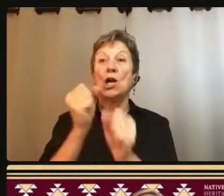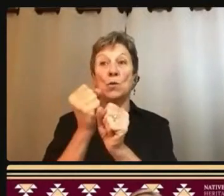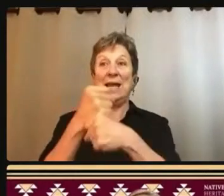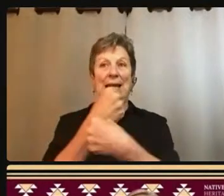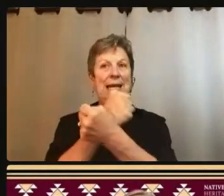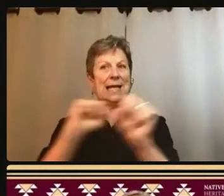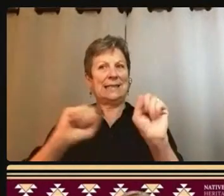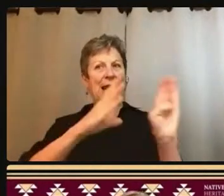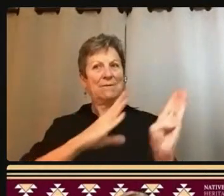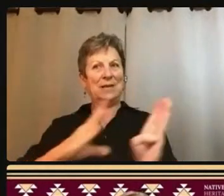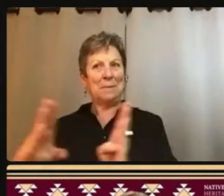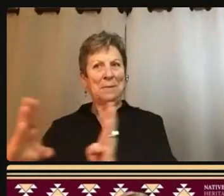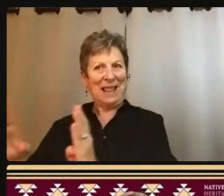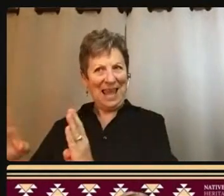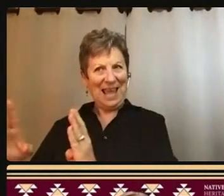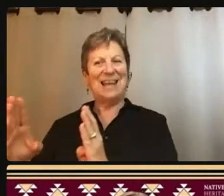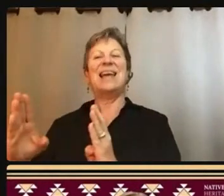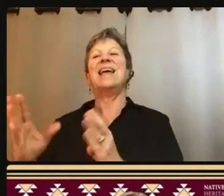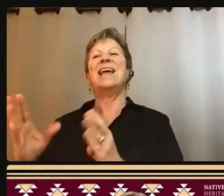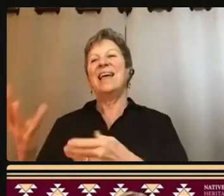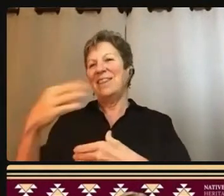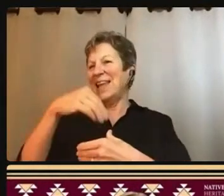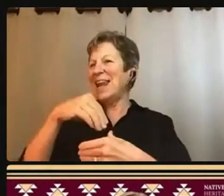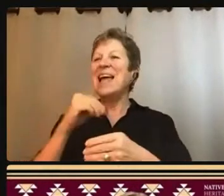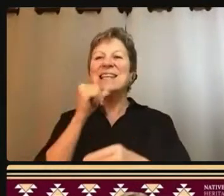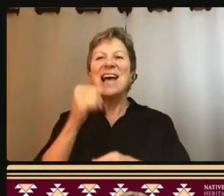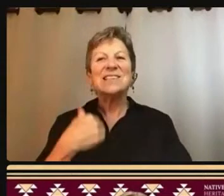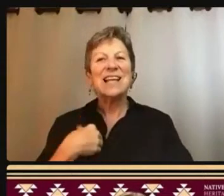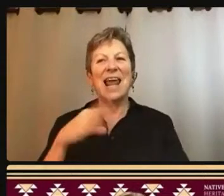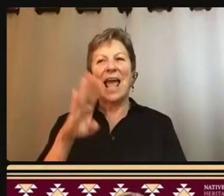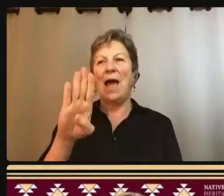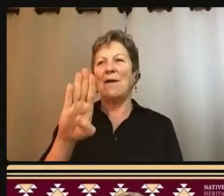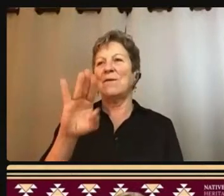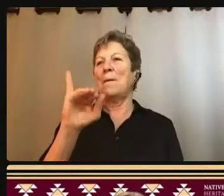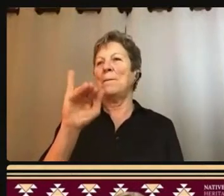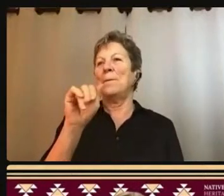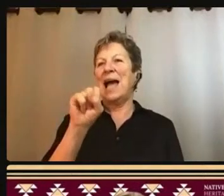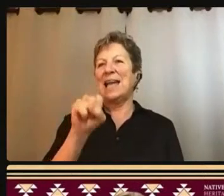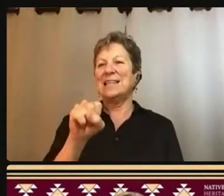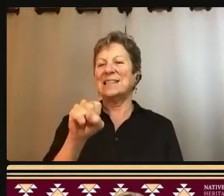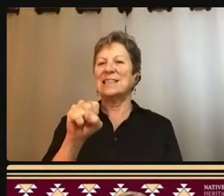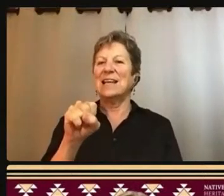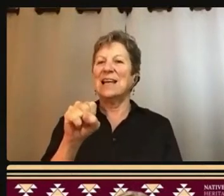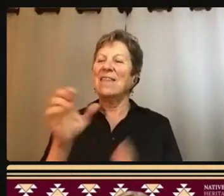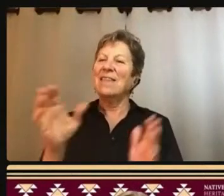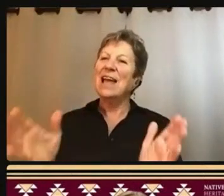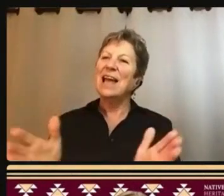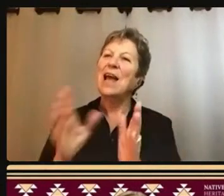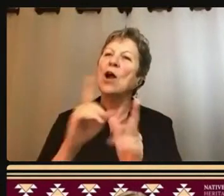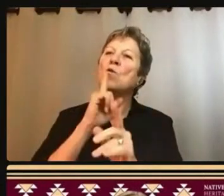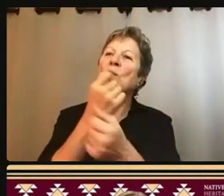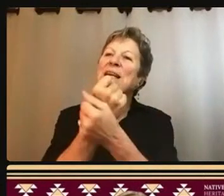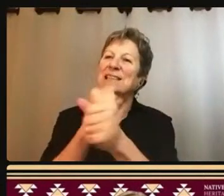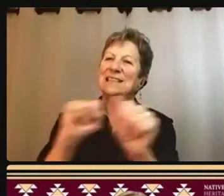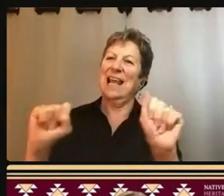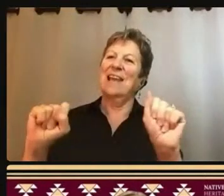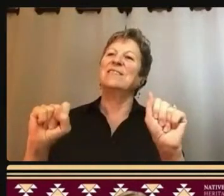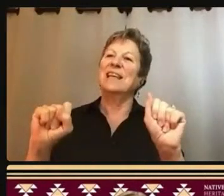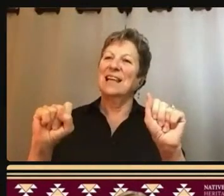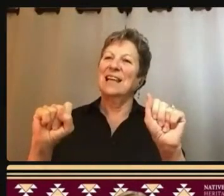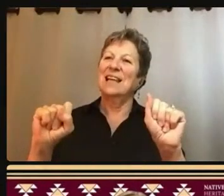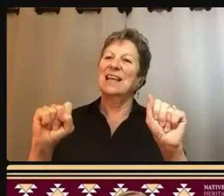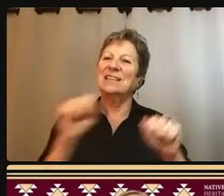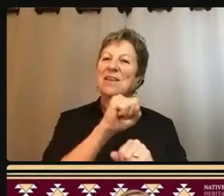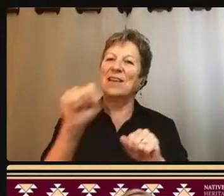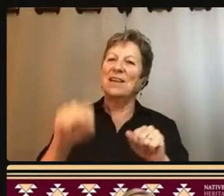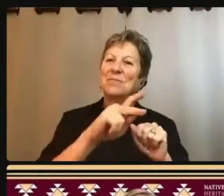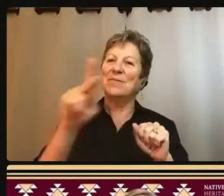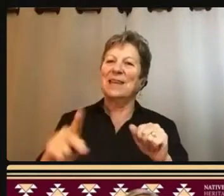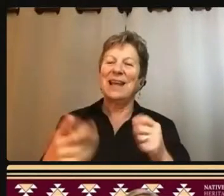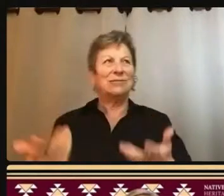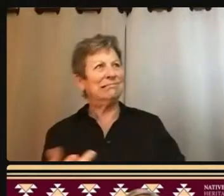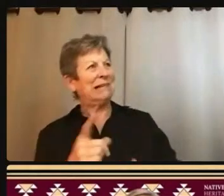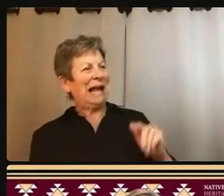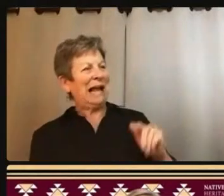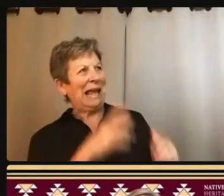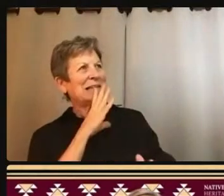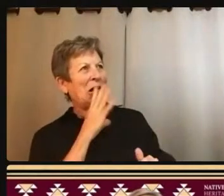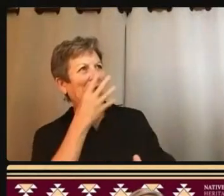REALITY AND CREATING A SAFETY